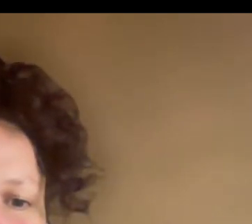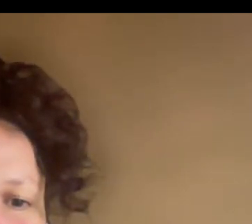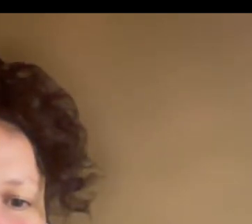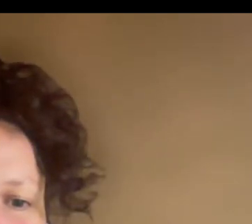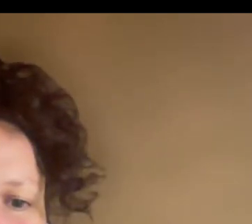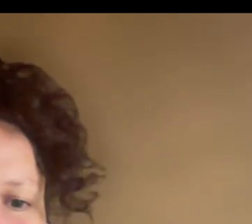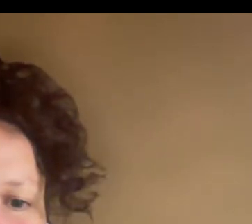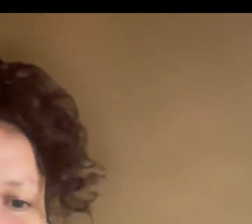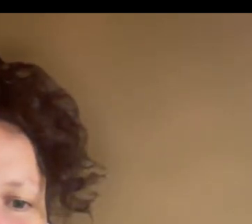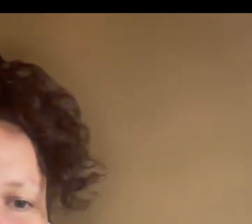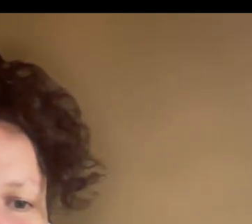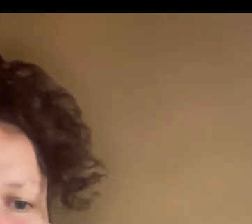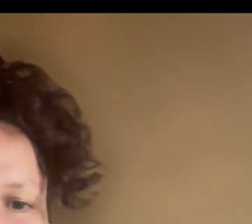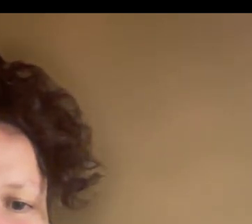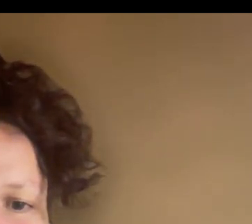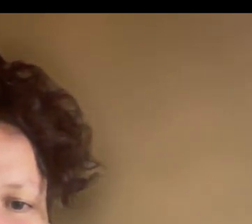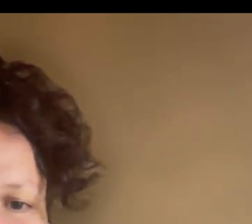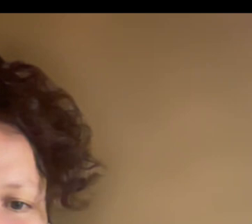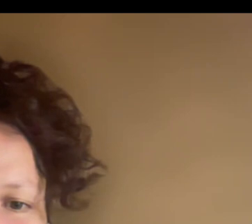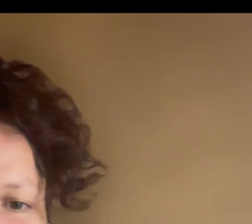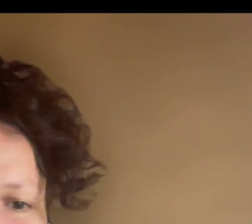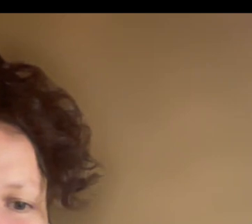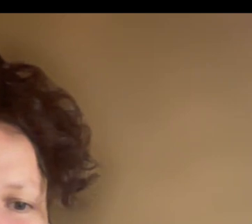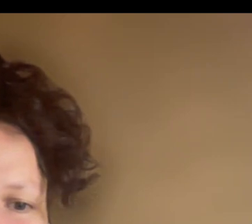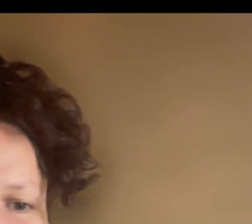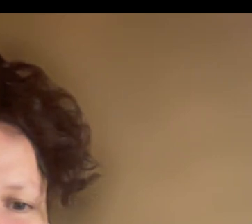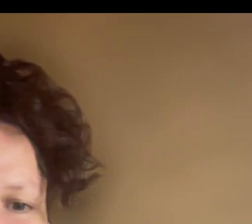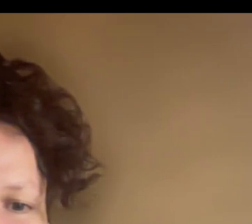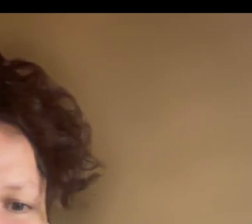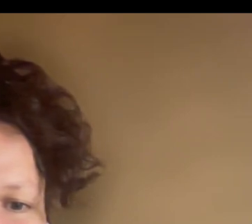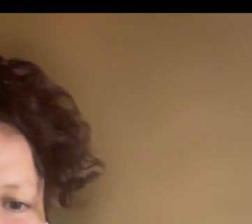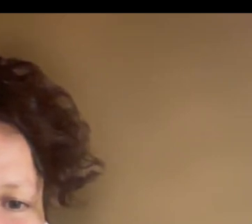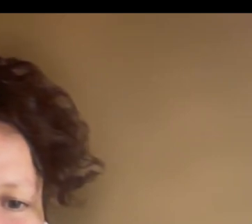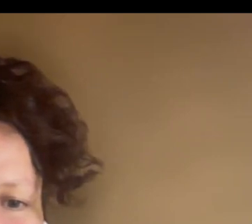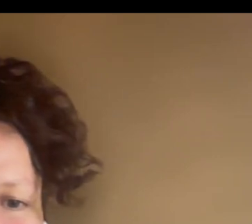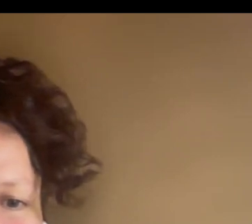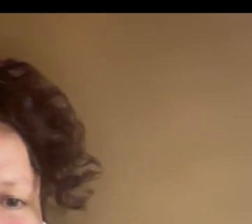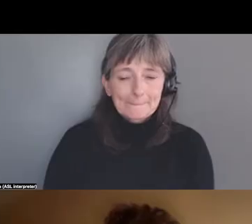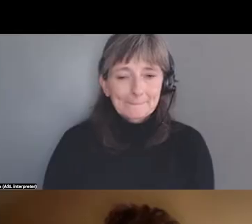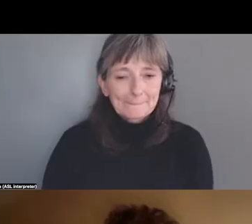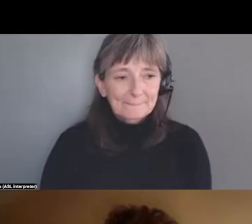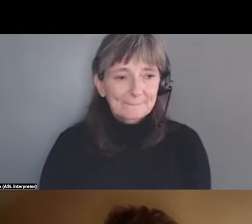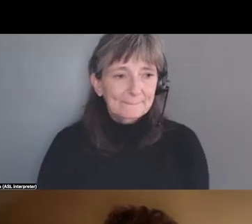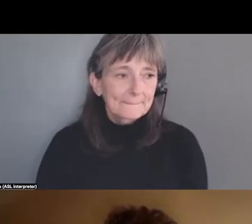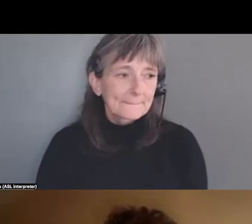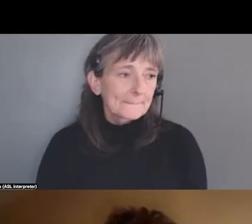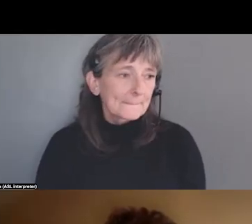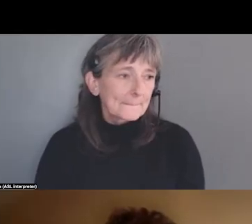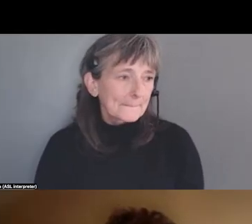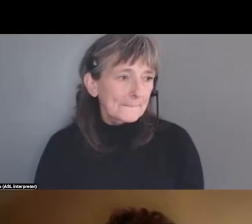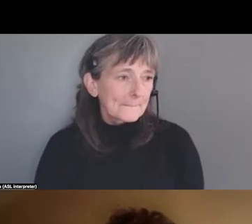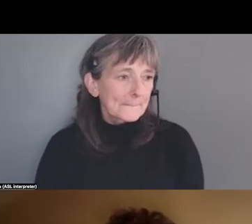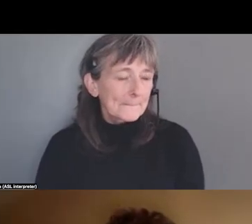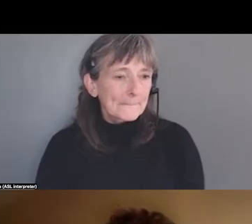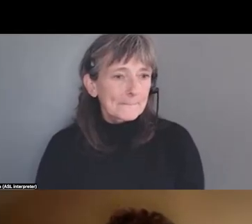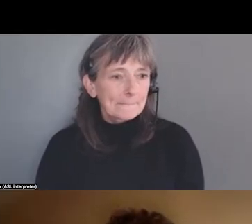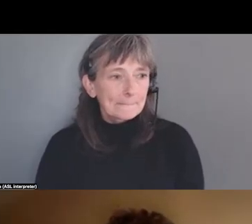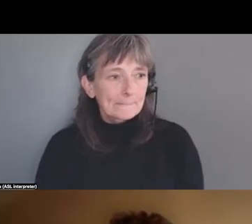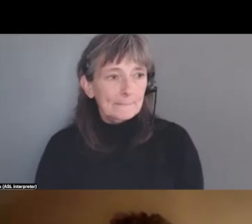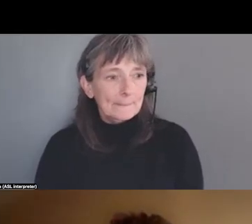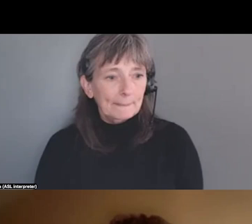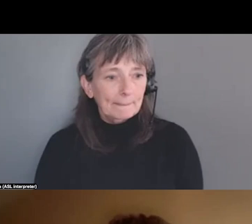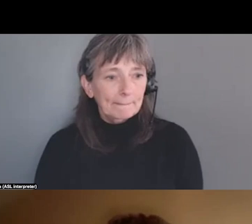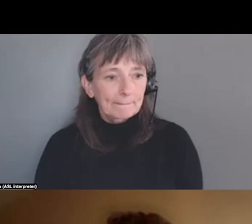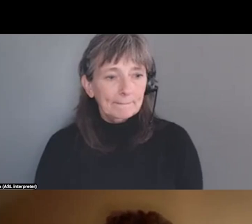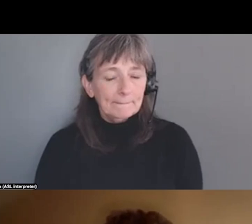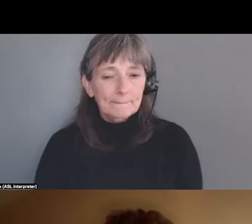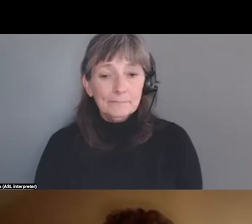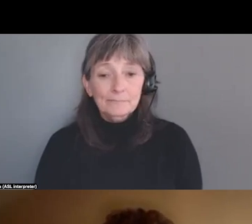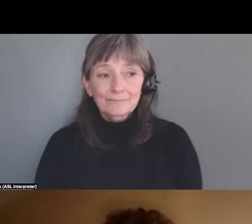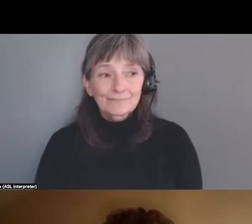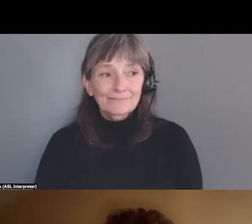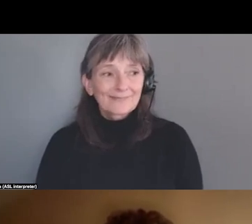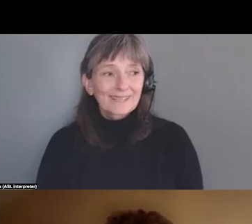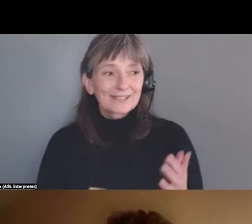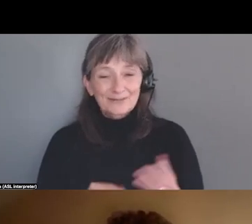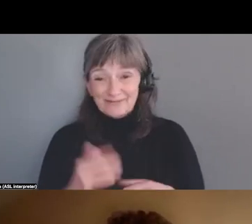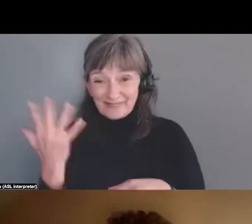So, let me share my screen with you. Yeah, so from zero to book in 5 days. This is basically what I